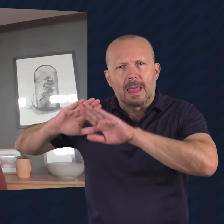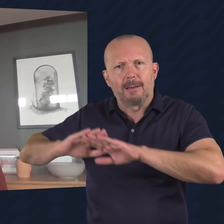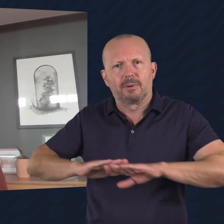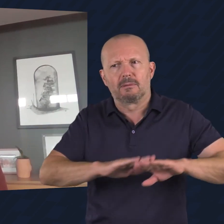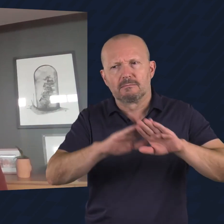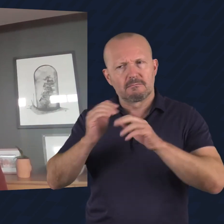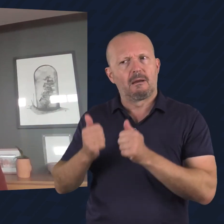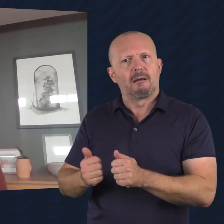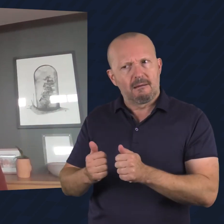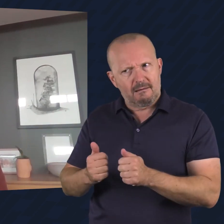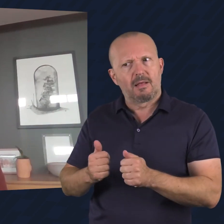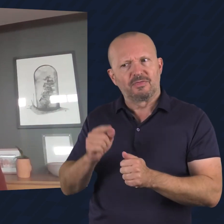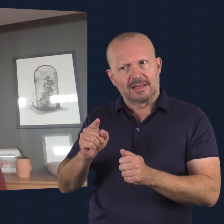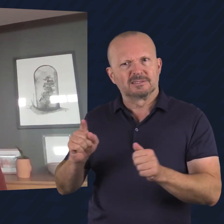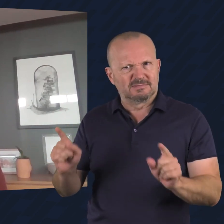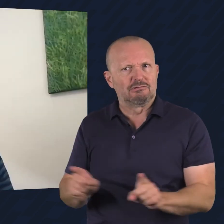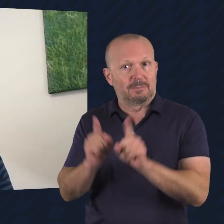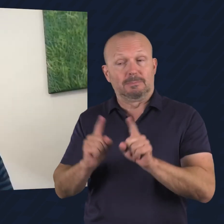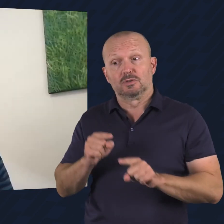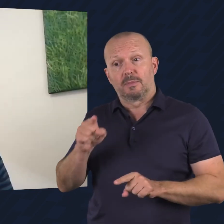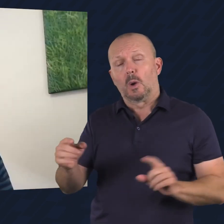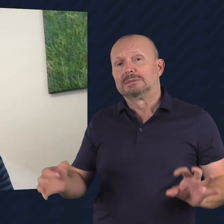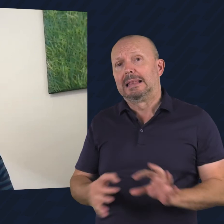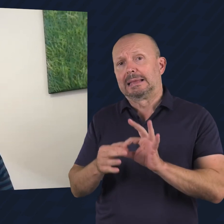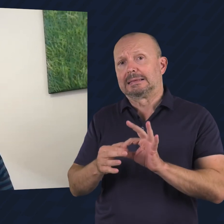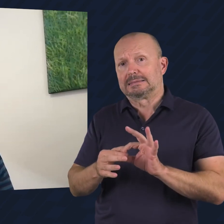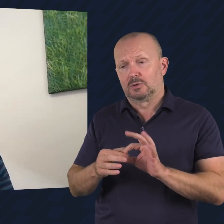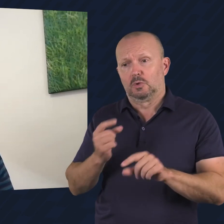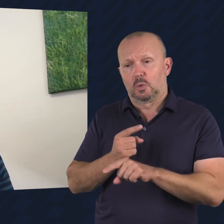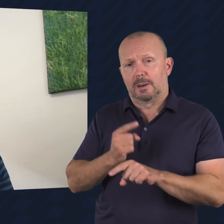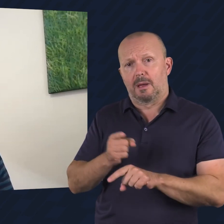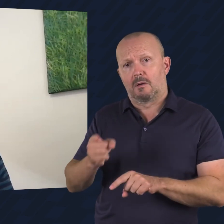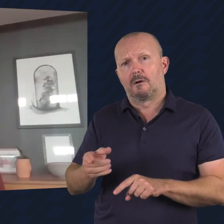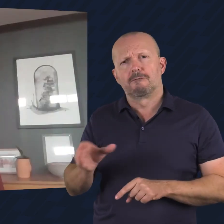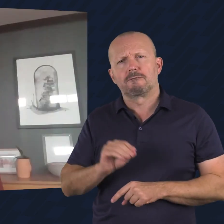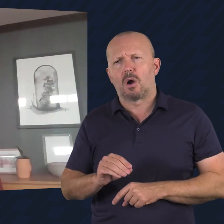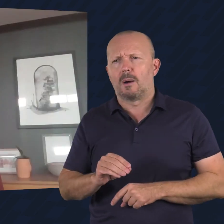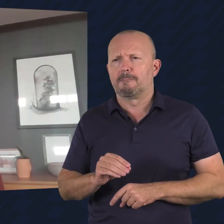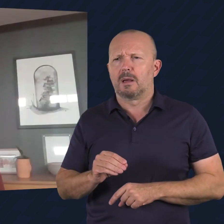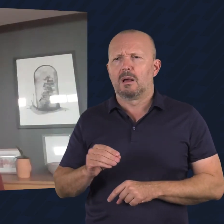that serendipity conversation as well. Because the links that you're talking about, we always need to remember the links that you're talking